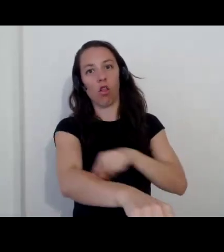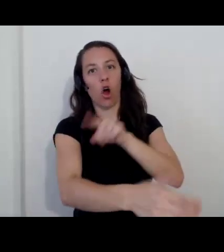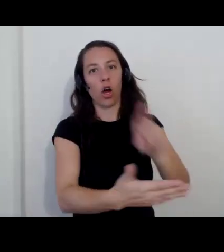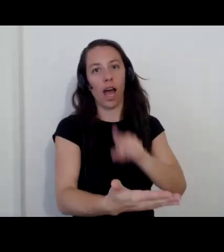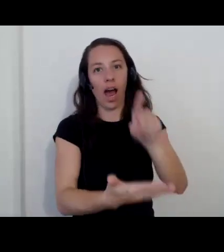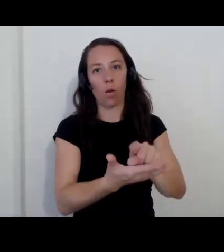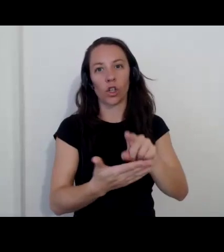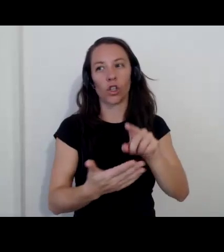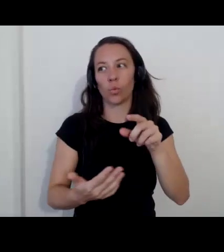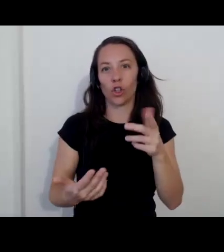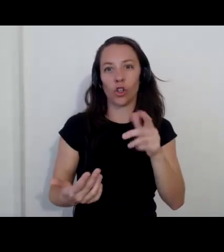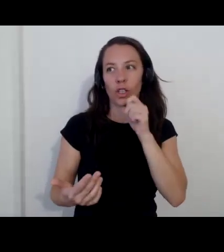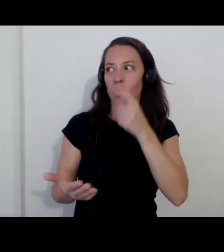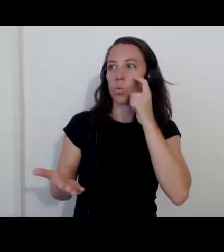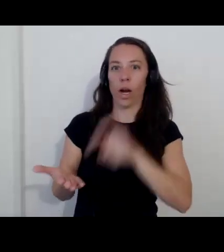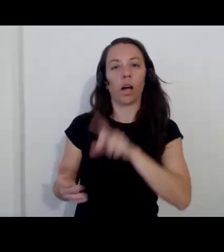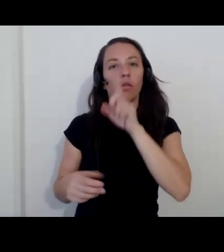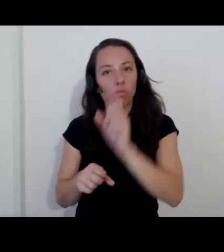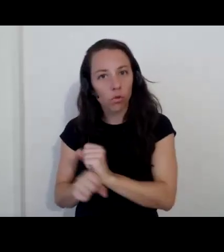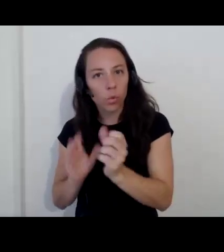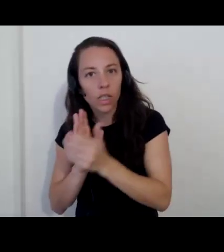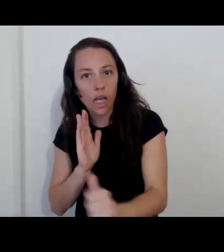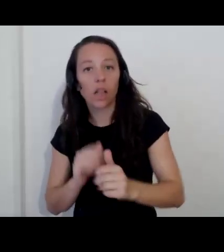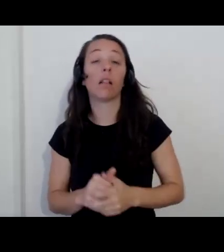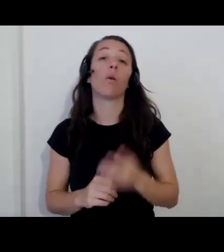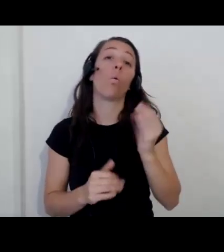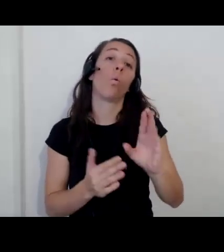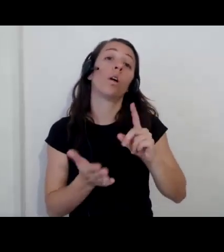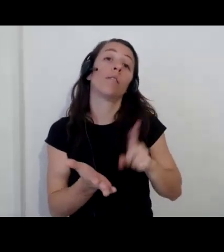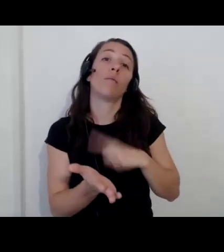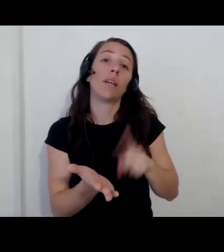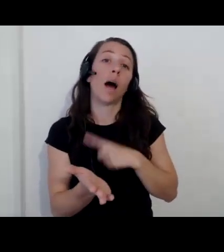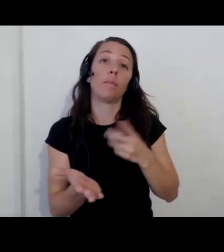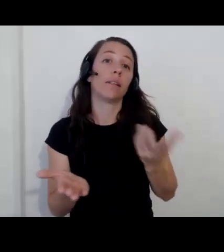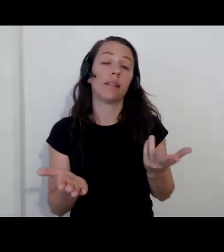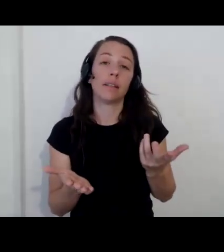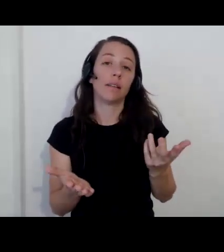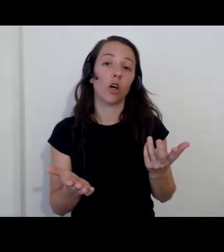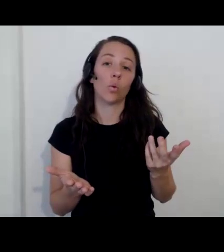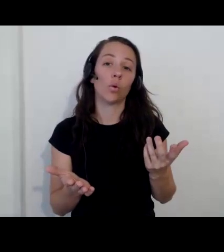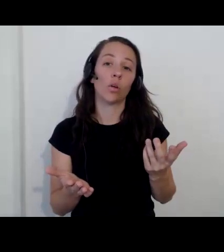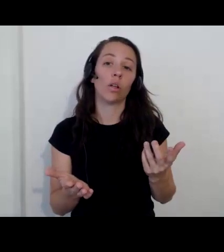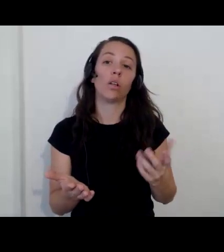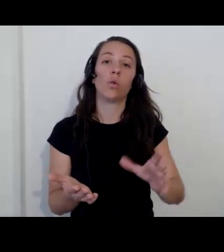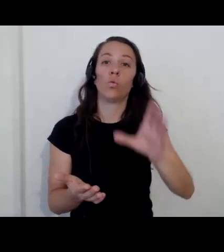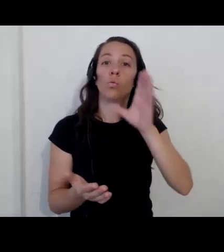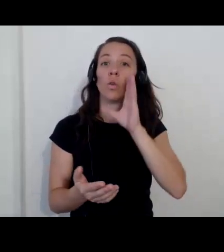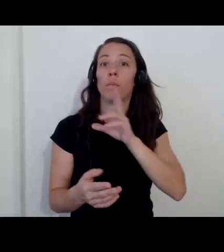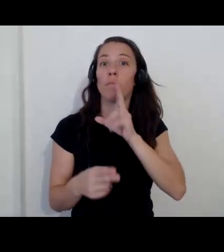Other roles would mention the necessary requirement for prior experience, experience that